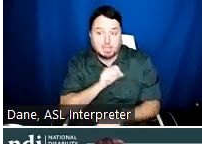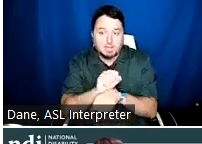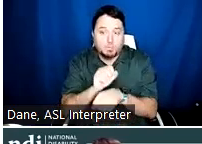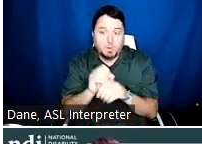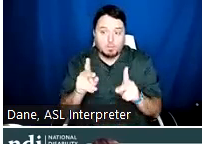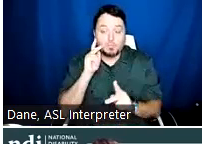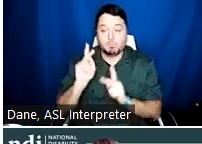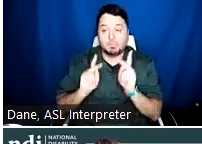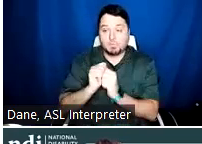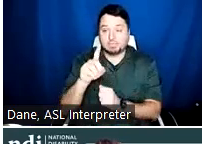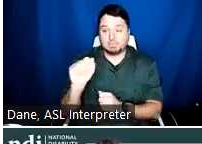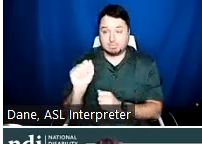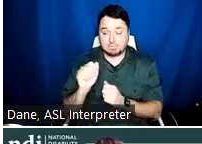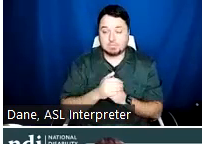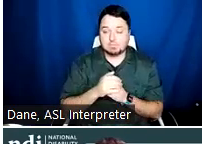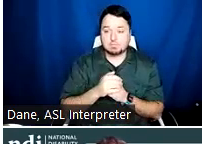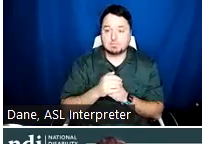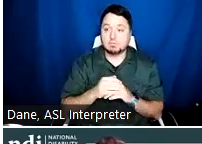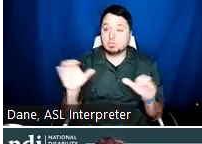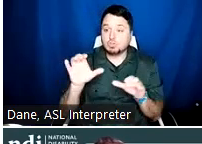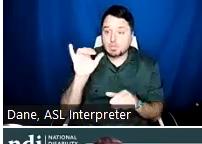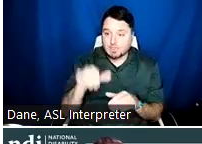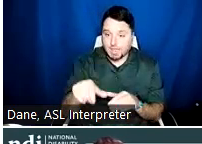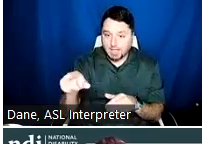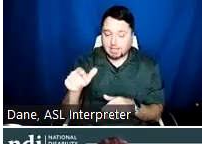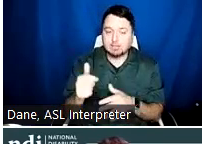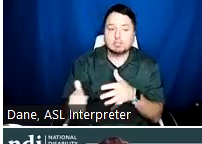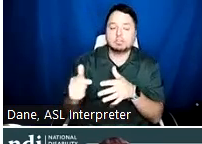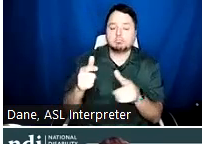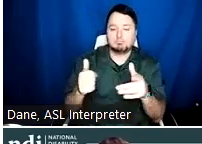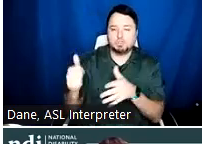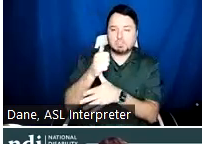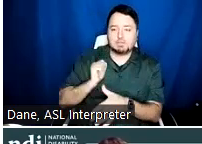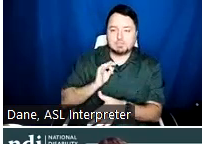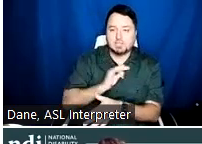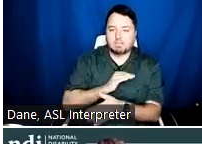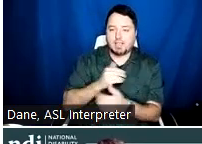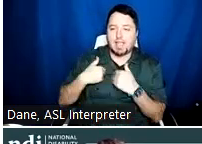with disabilities. In so doing, the Chief of Staff draws on years of legal experience in